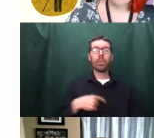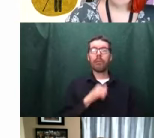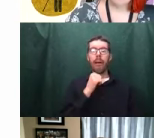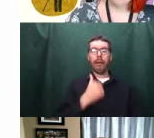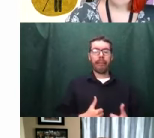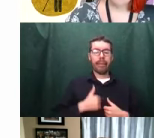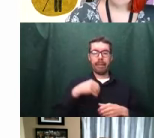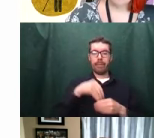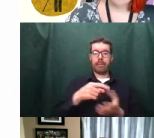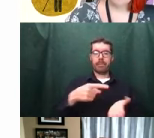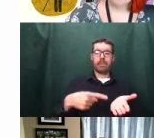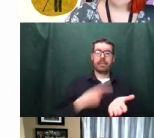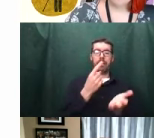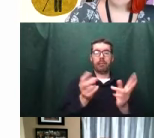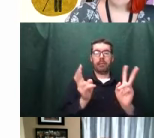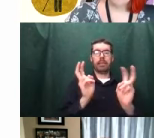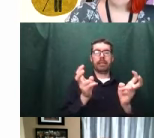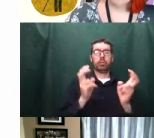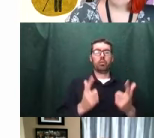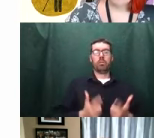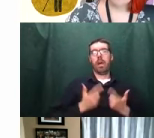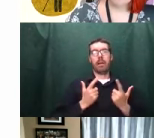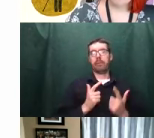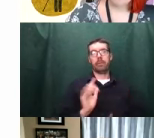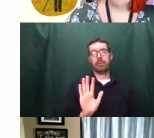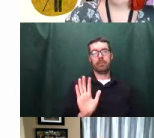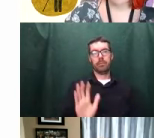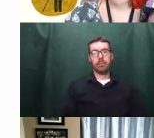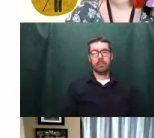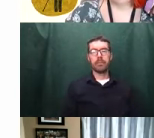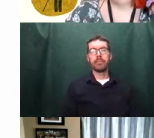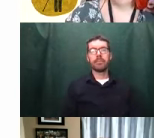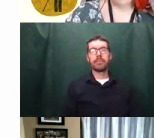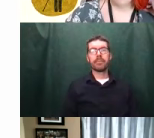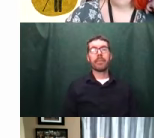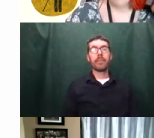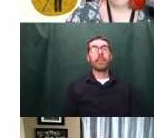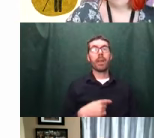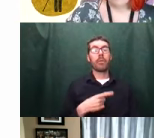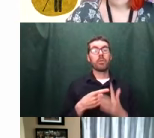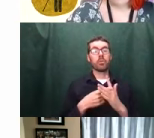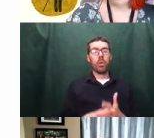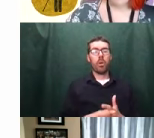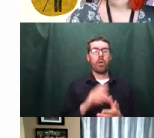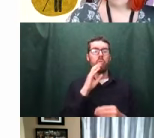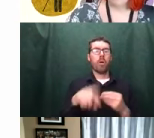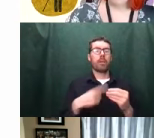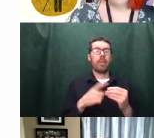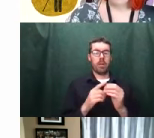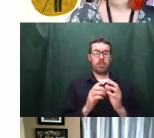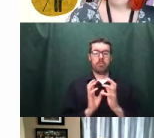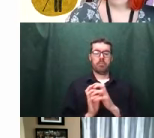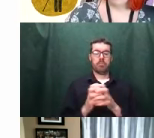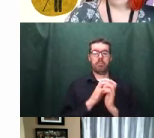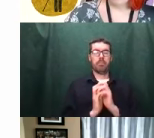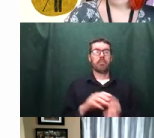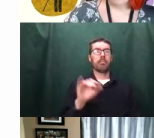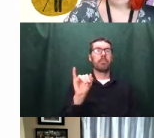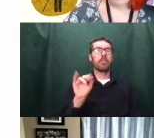issue lives". And I'll be talking to start about intersectionality. As it says on the,